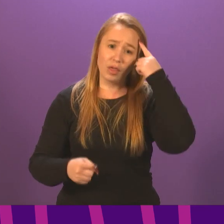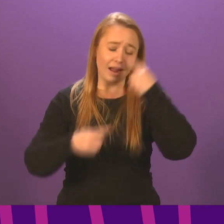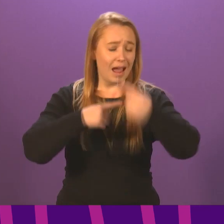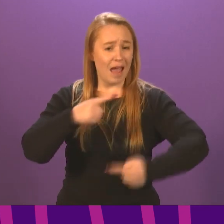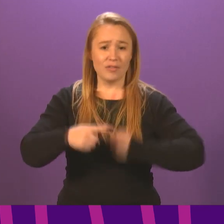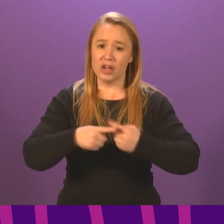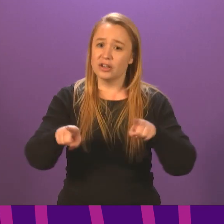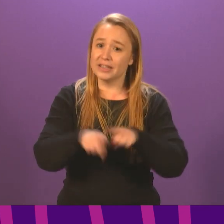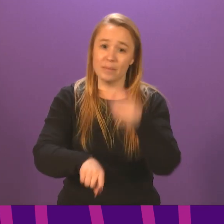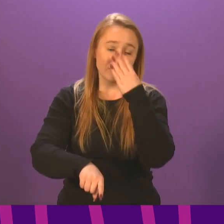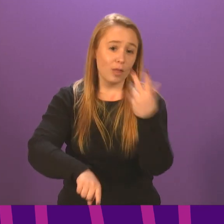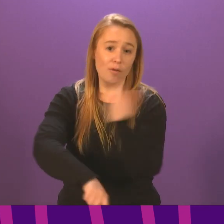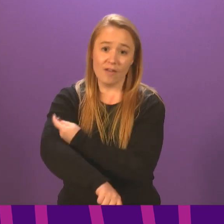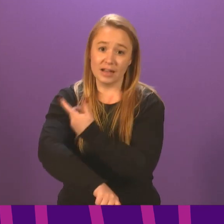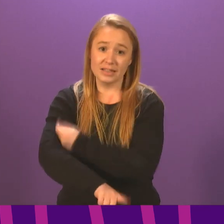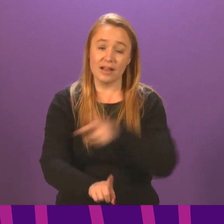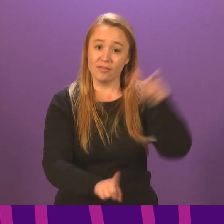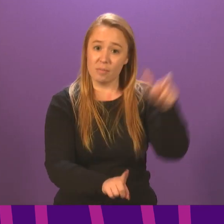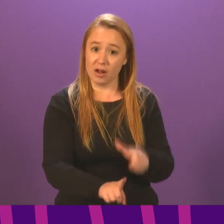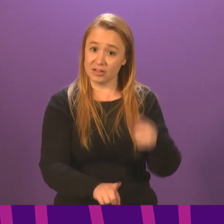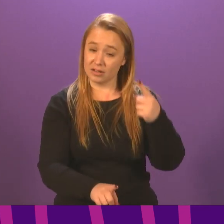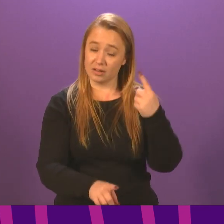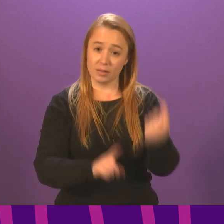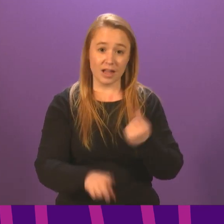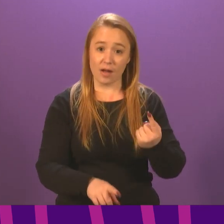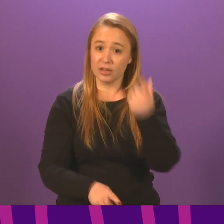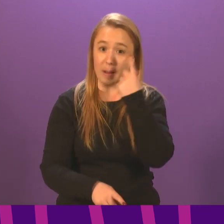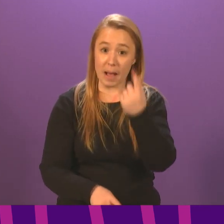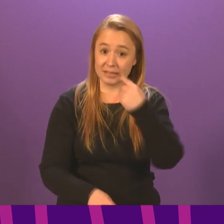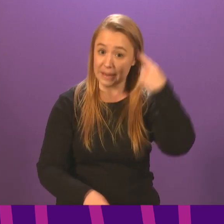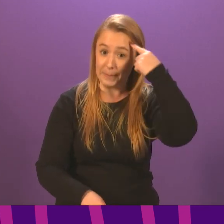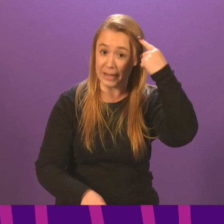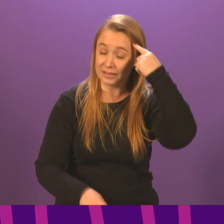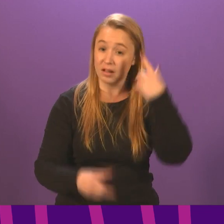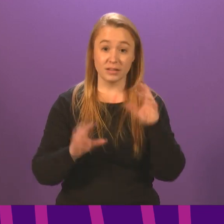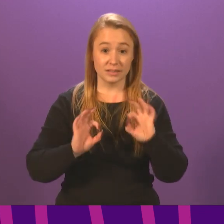roll-out of the flu vaccine and other vaccination programmes or health interventions.